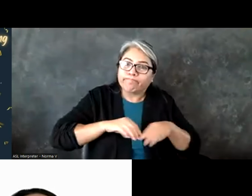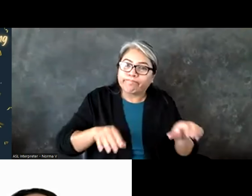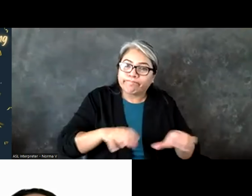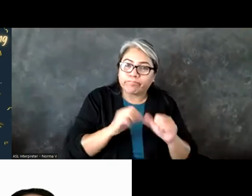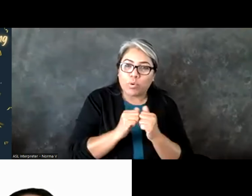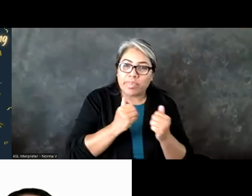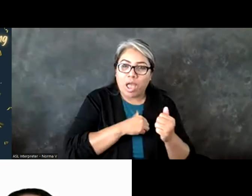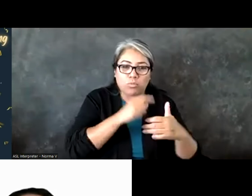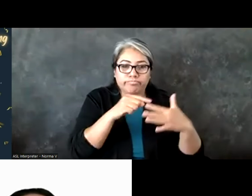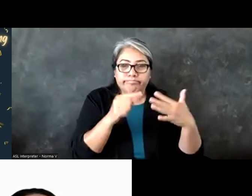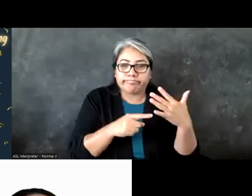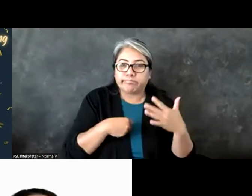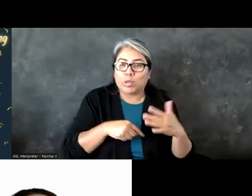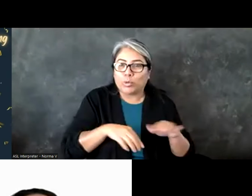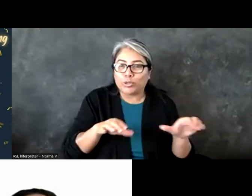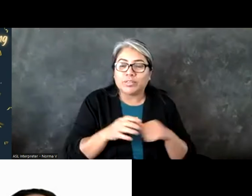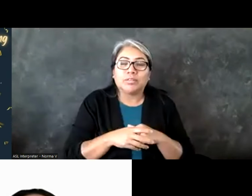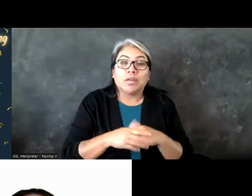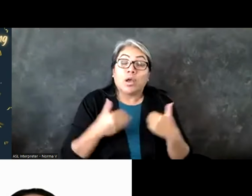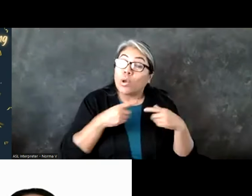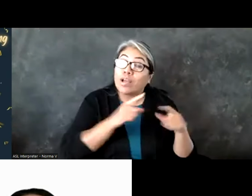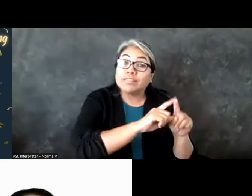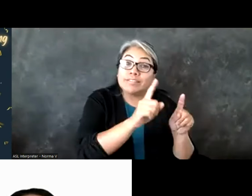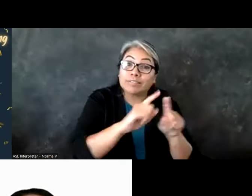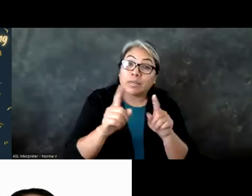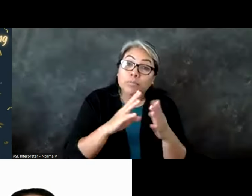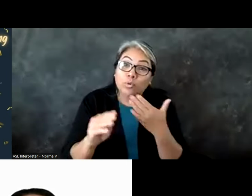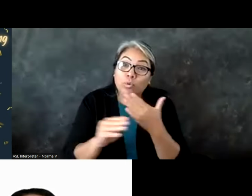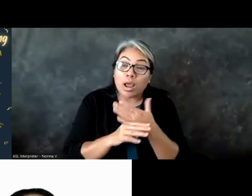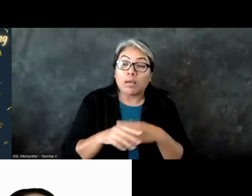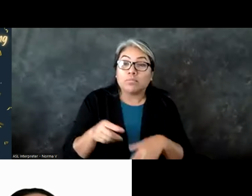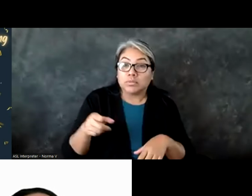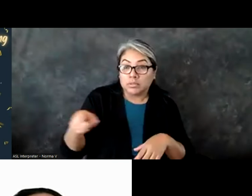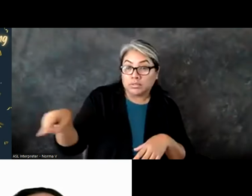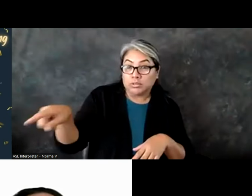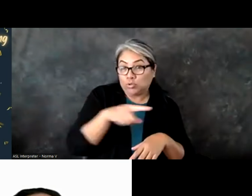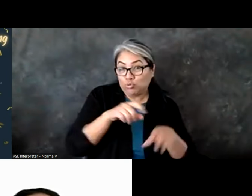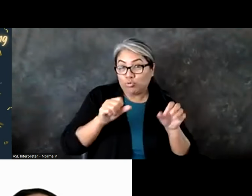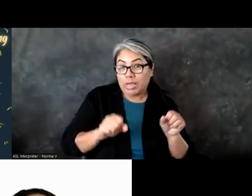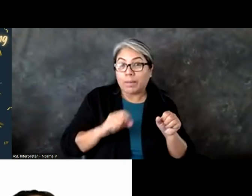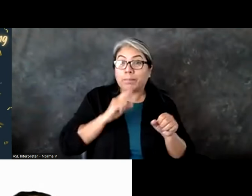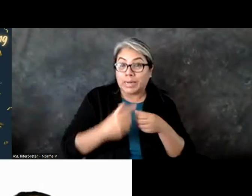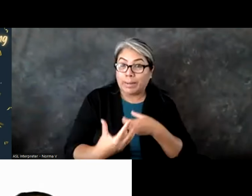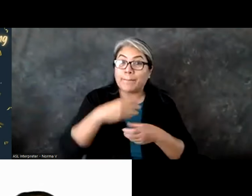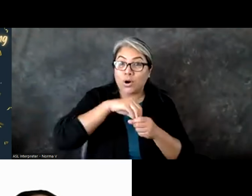is contact us at SDA and get involved with the different